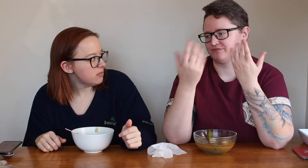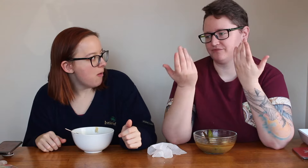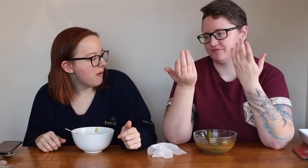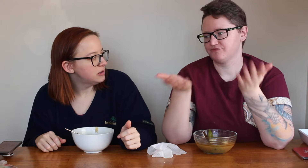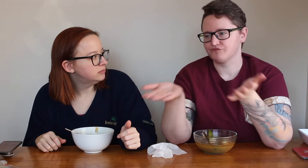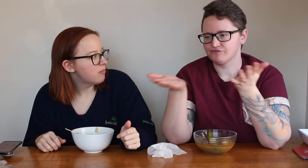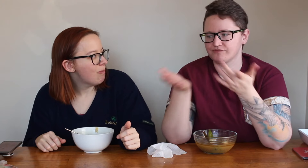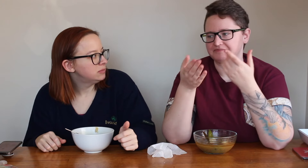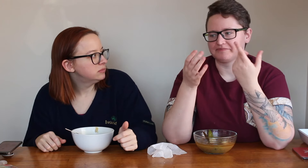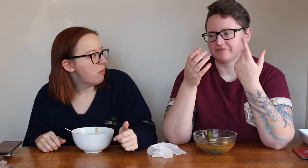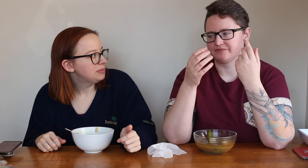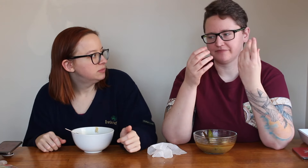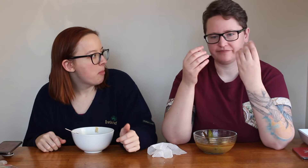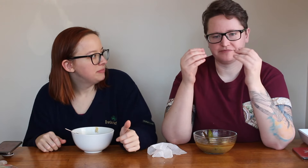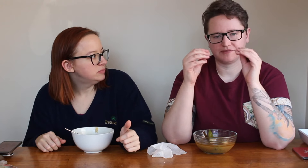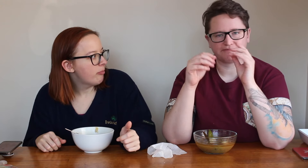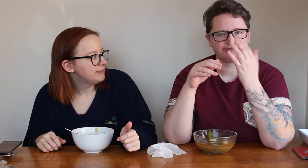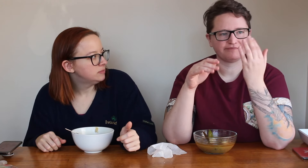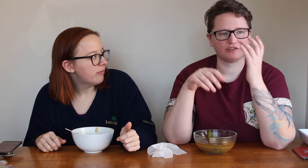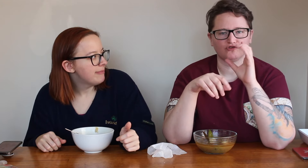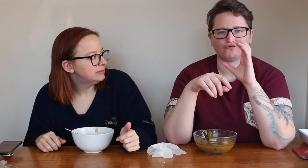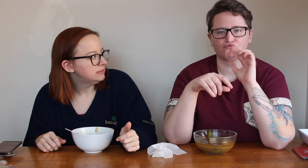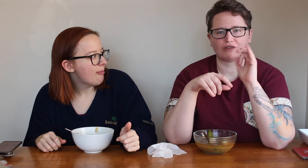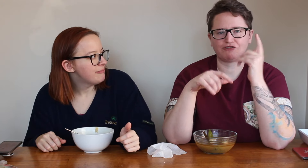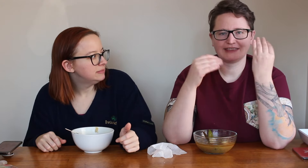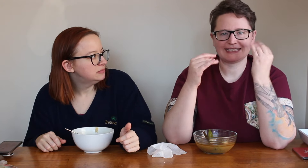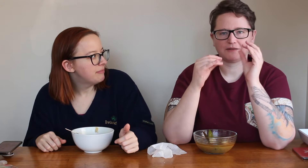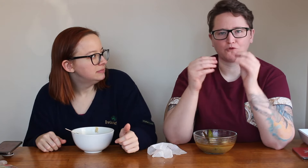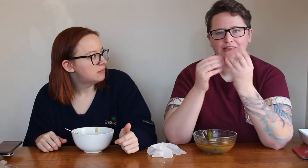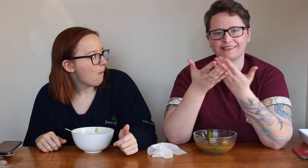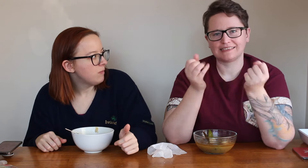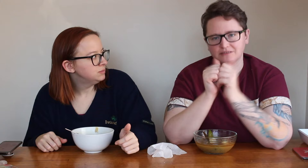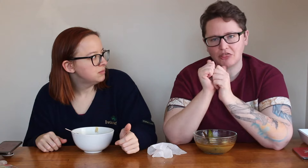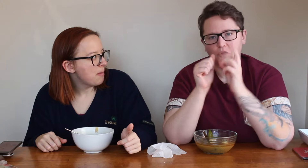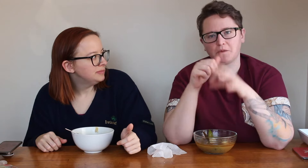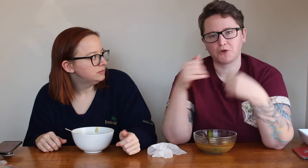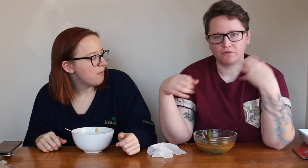Just at home you know we try to teach him things through sign language like colors and shapes and you know